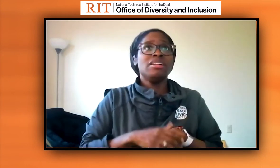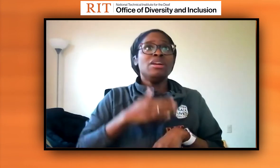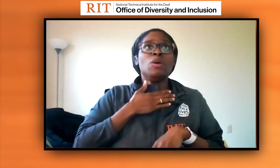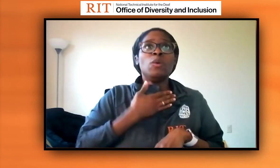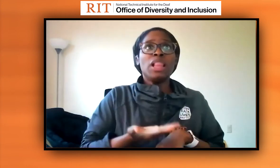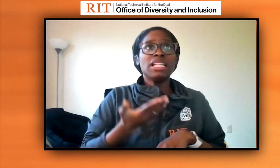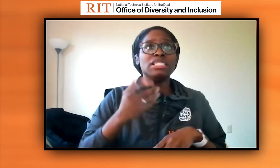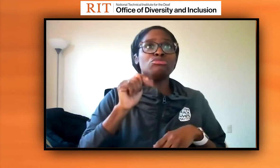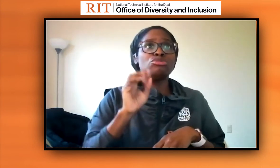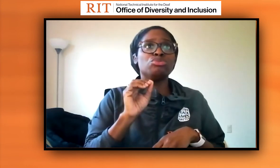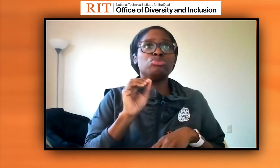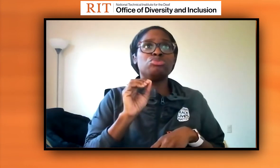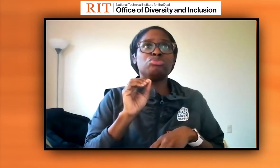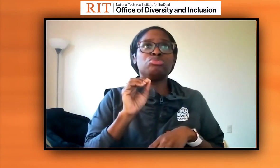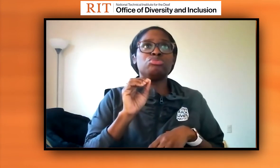The ability and willingness to do so.